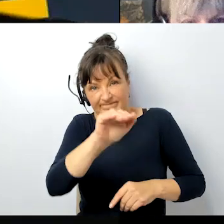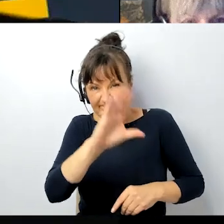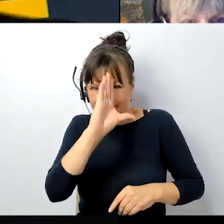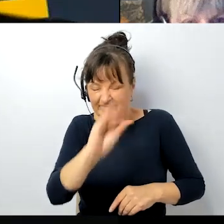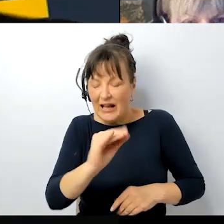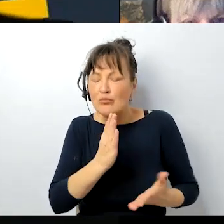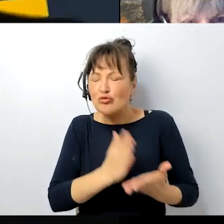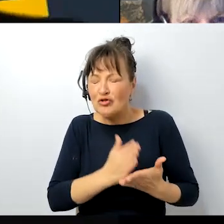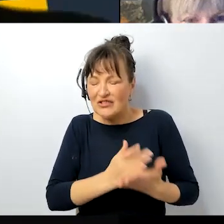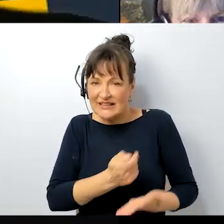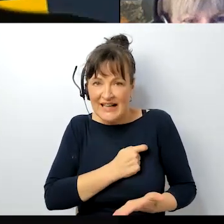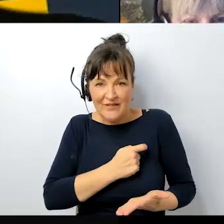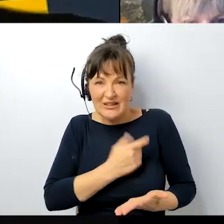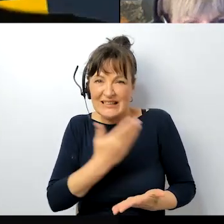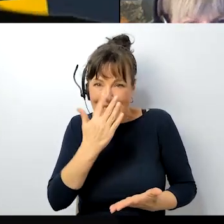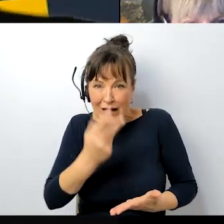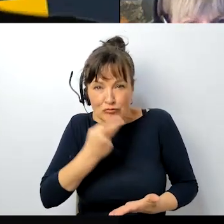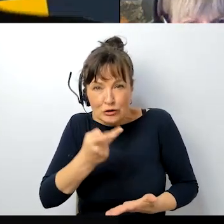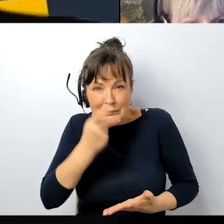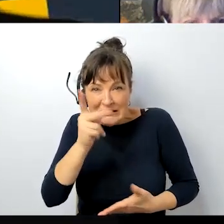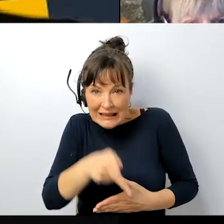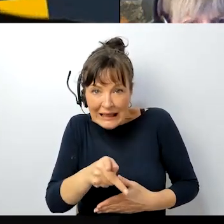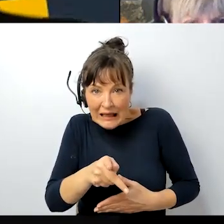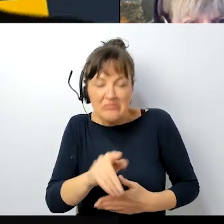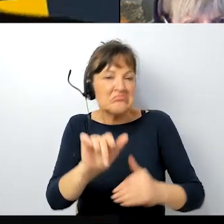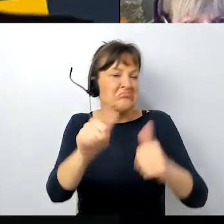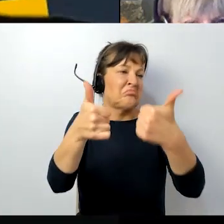for the sake of talking, which you probably think Carrie should stop talking for the sake